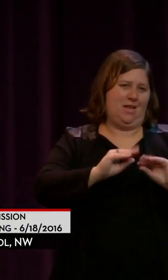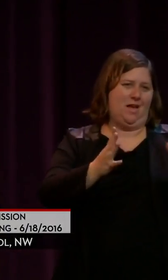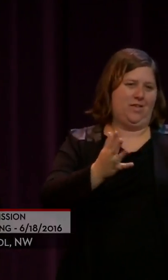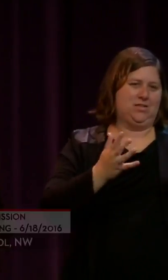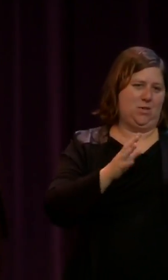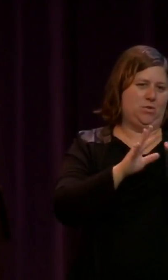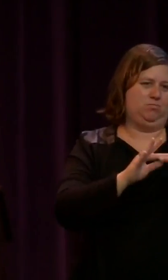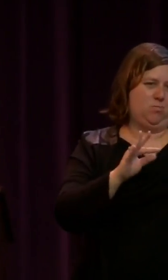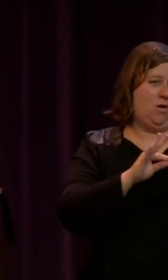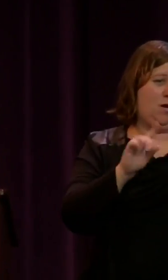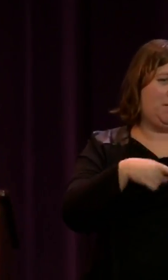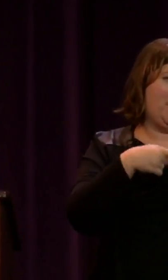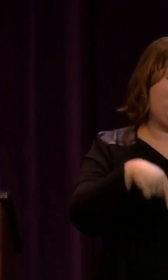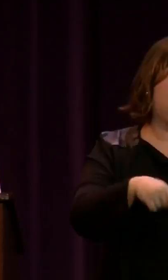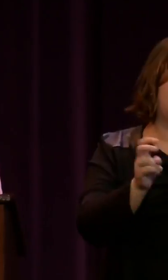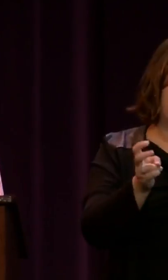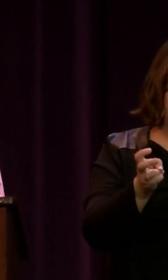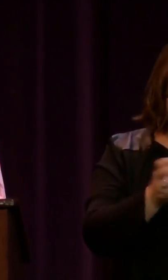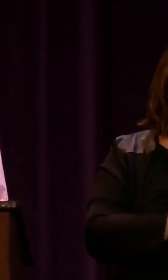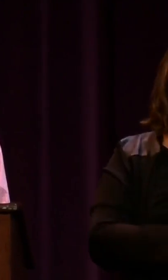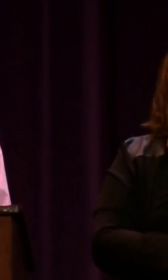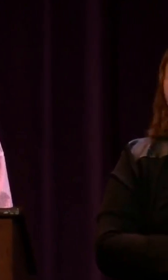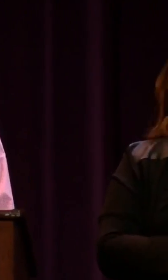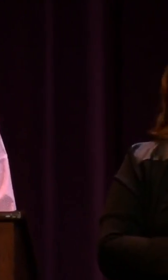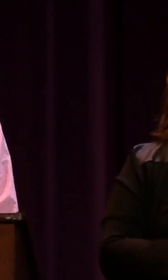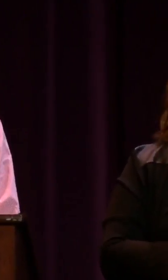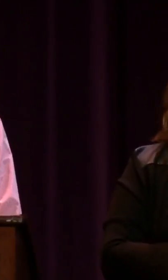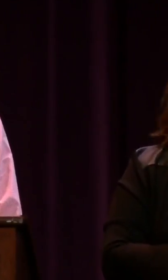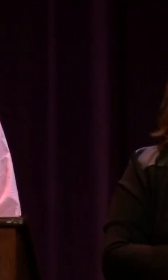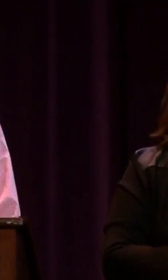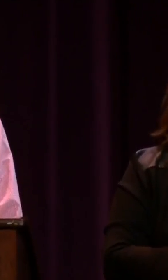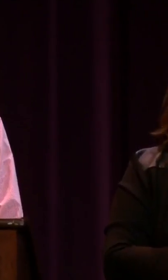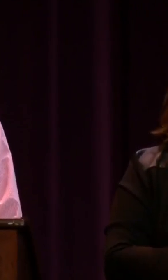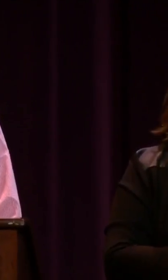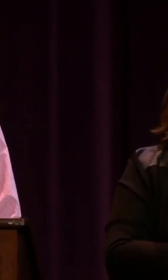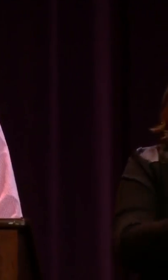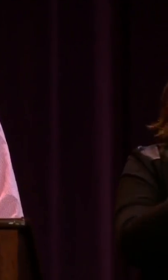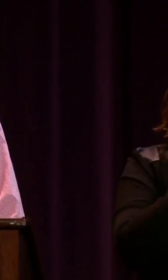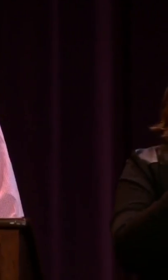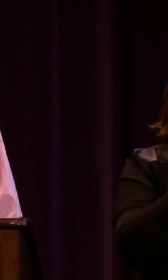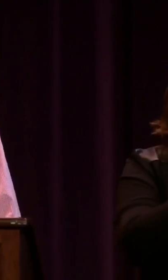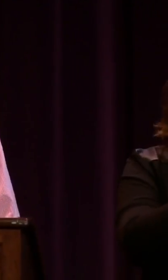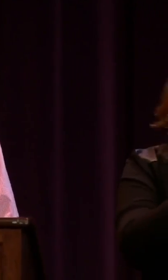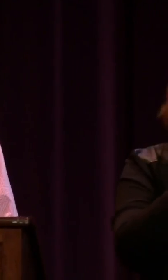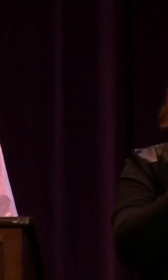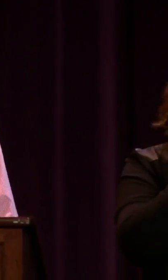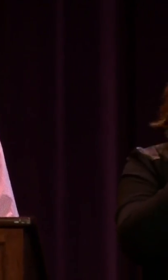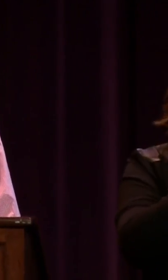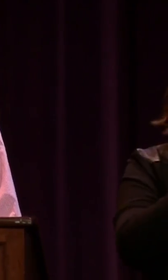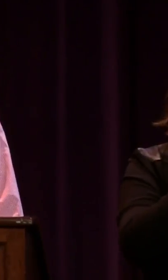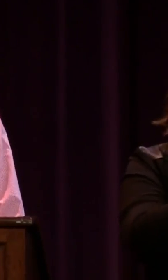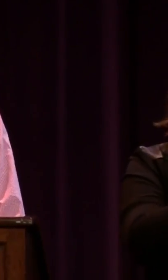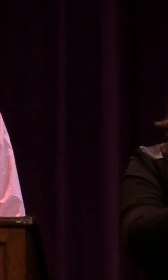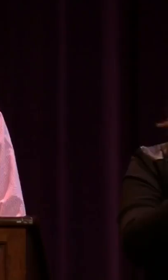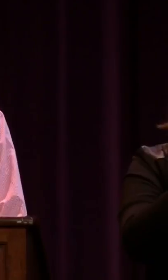THE SUBJECT. SHE'S TELLING ME THREE MINUTES. I'M NOT GOING TO STAY TO THREE MINUTES. I AM GOING TO THANK BEVERLY